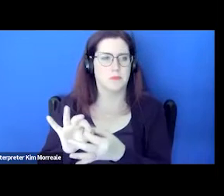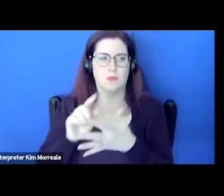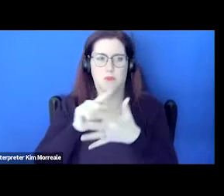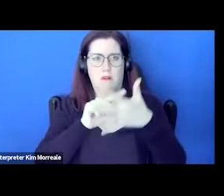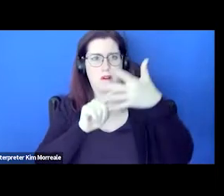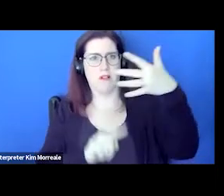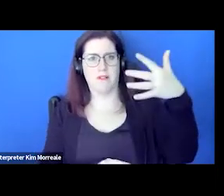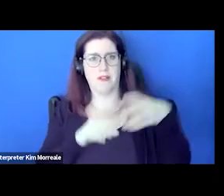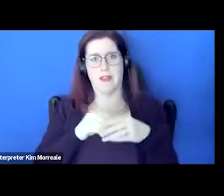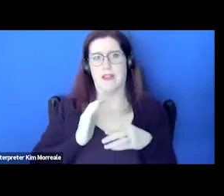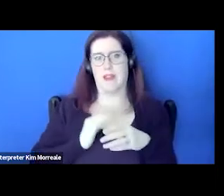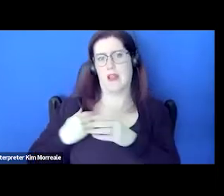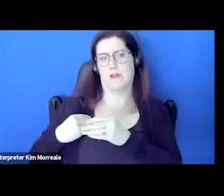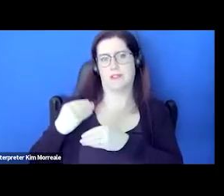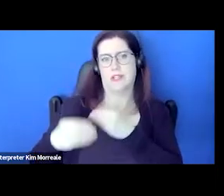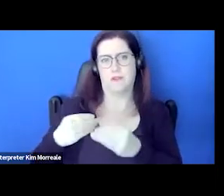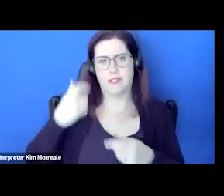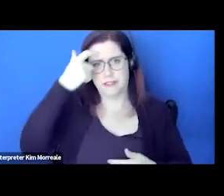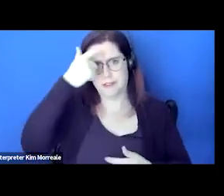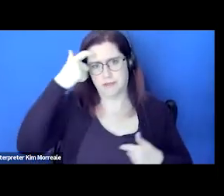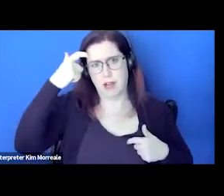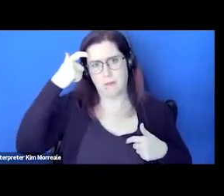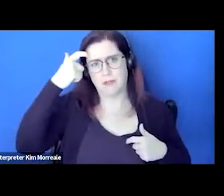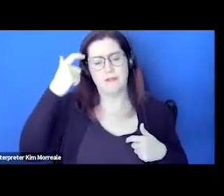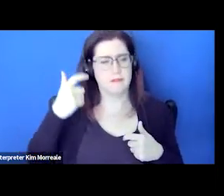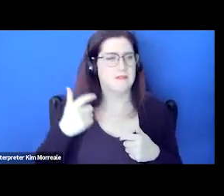intergenerational trauma that is everything from suicide